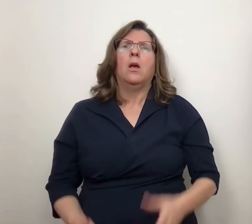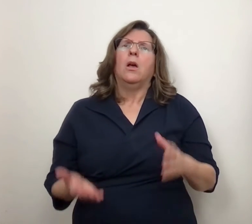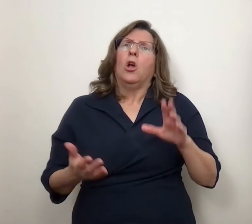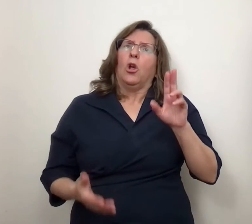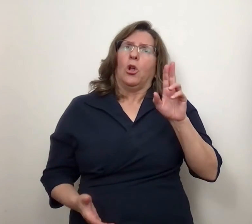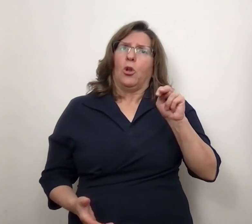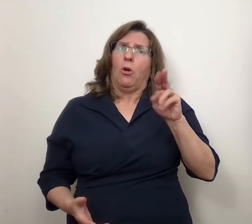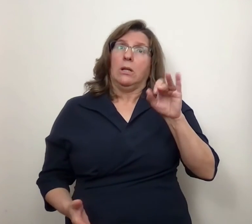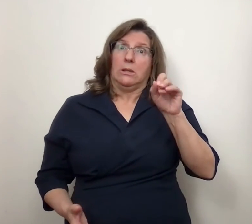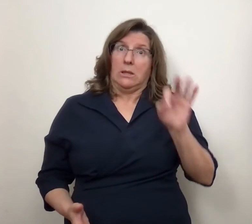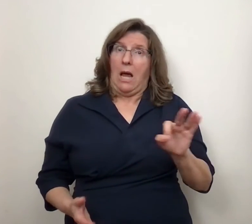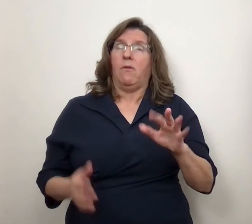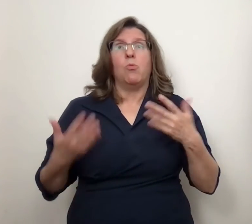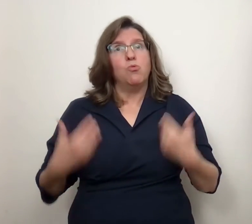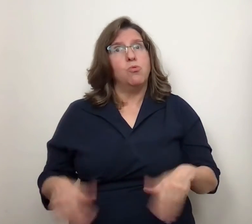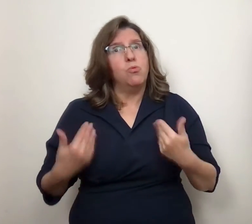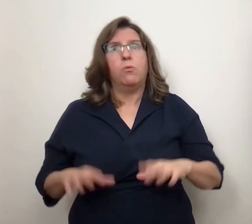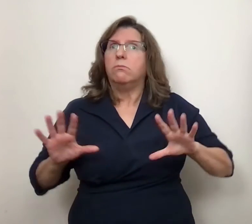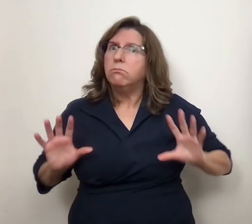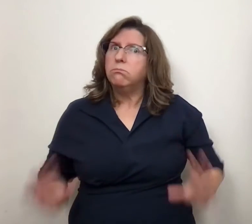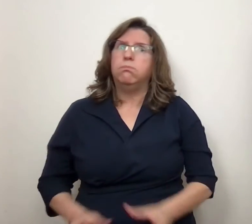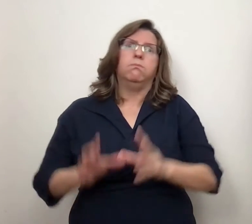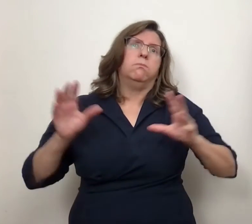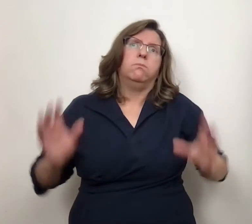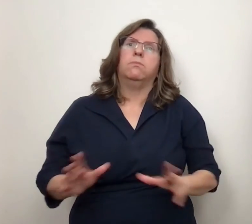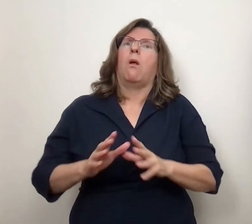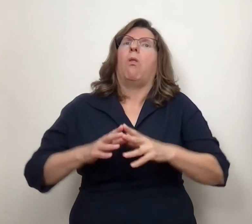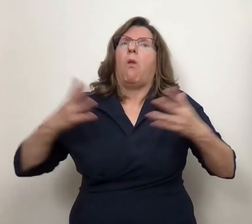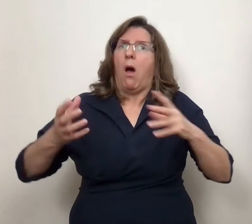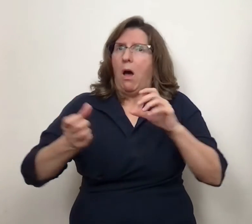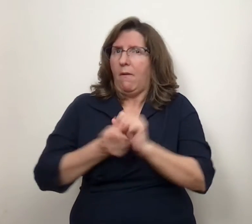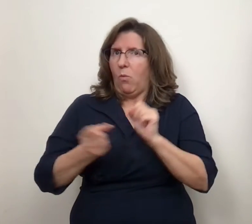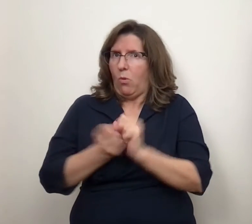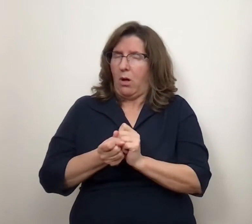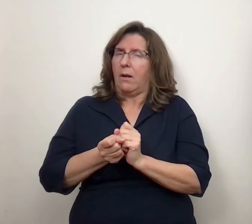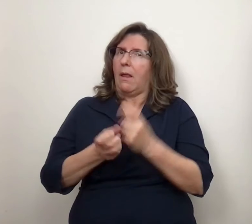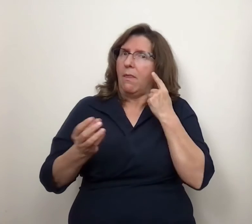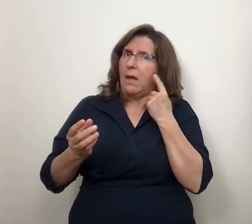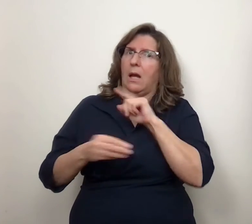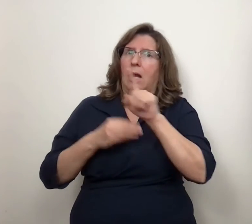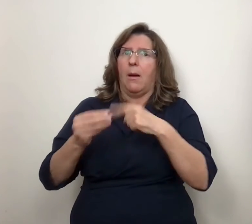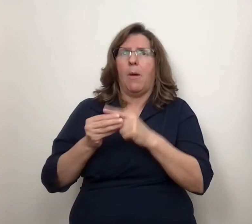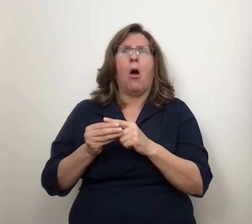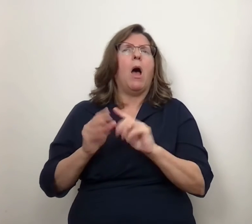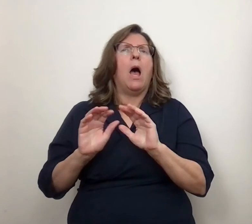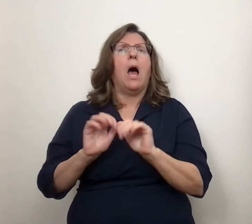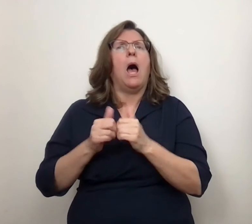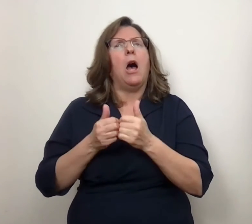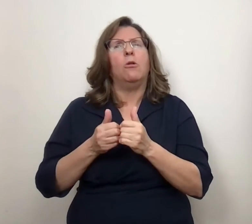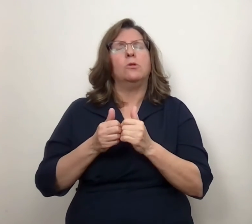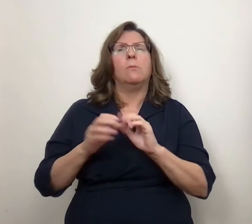For example - after watching a lesson in sign language on video,